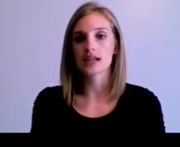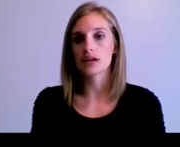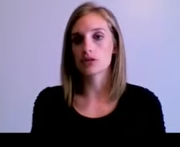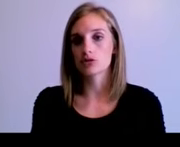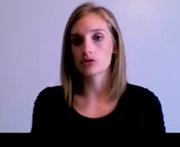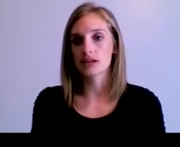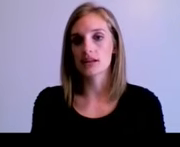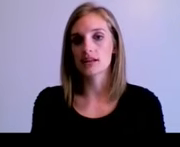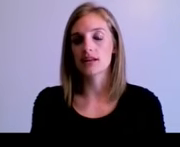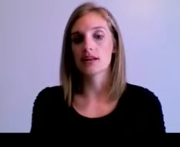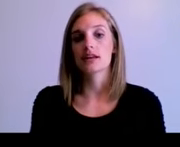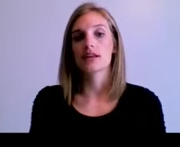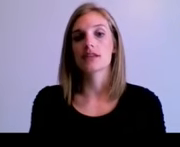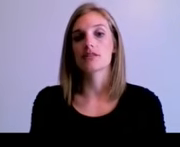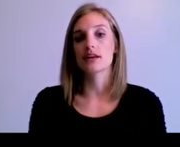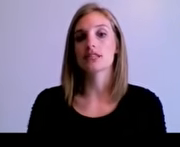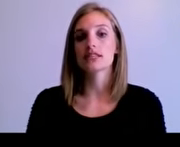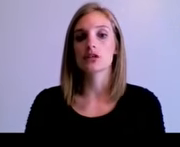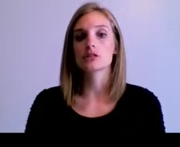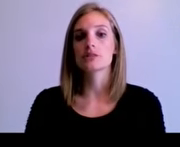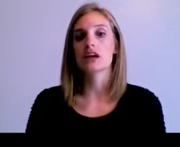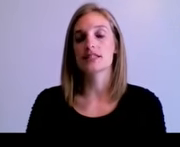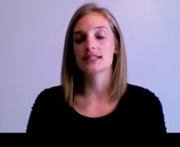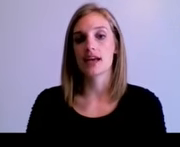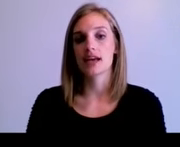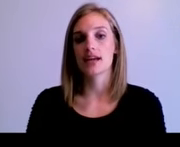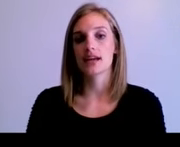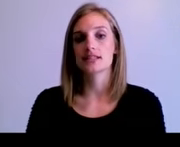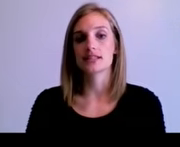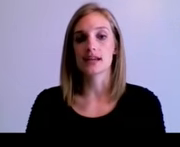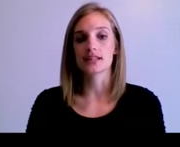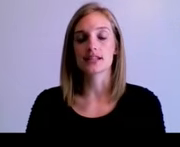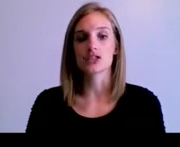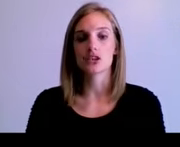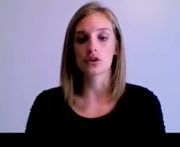Harry Truman, the famous singer is Beyonce, and the state is Arizona.